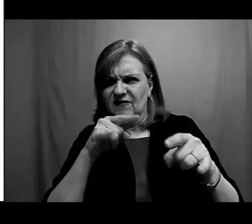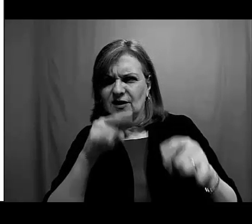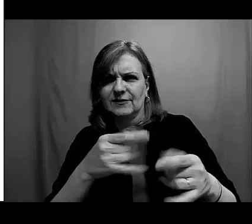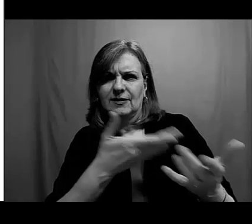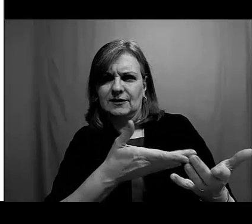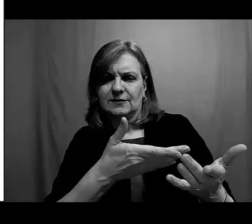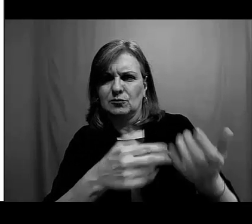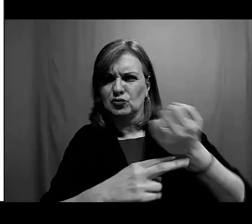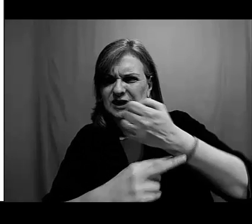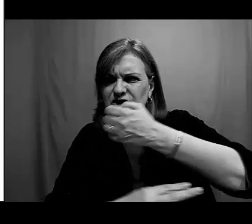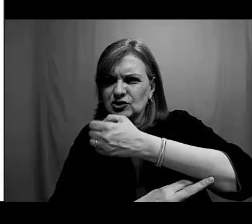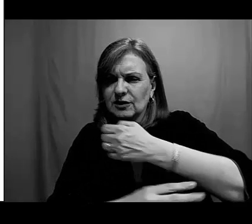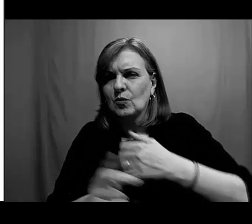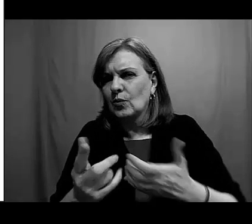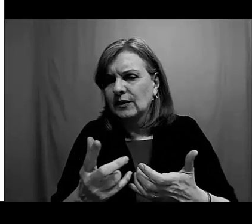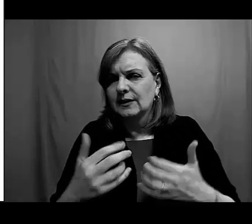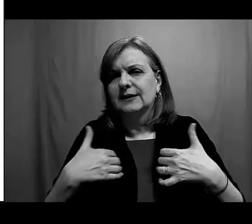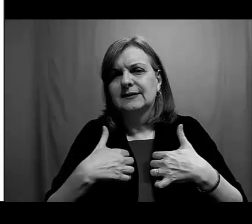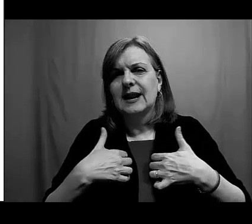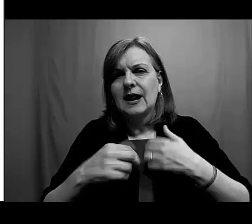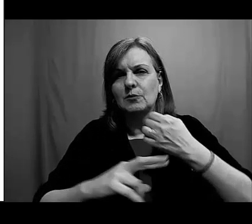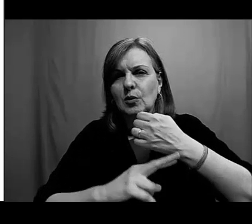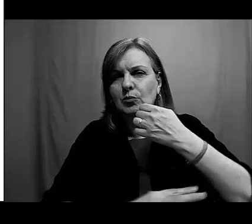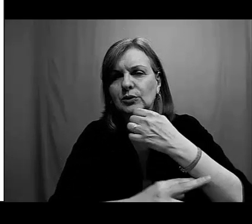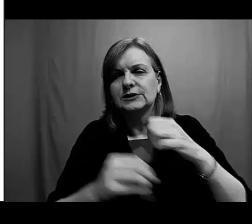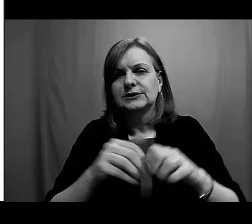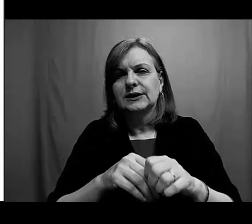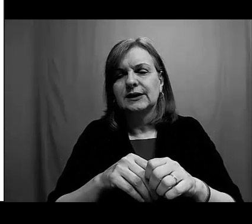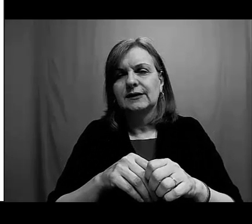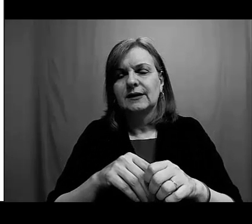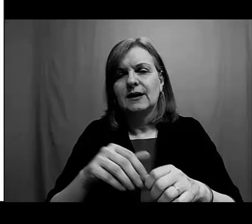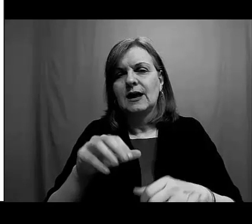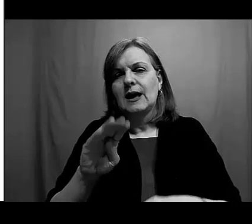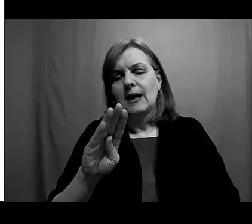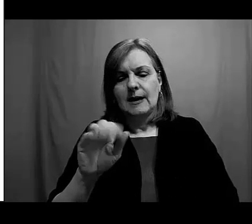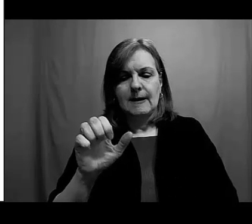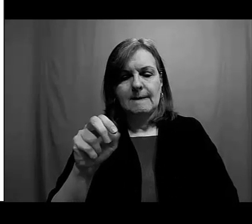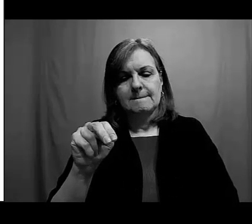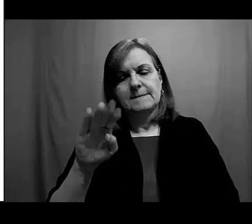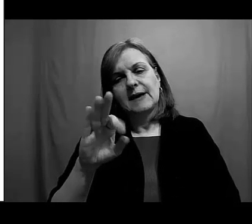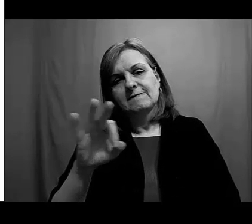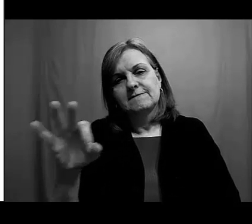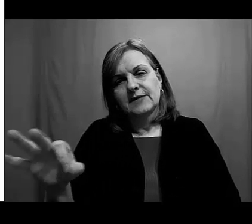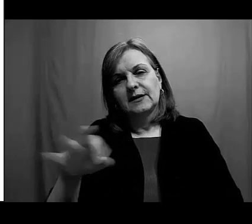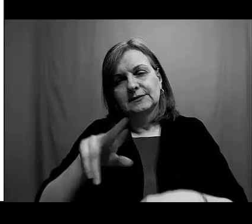go ahead! make fun of it! This is an animal bridge in Banff National Park in Canada and it literally